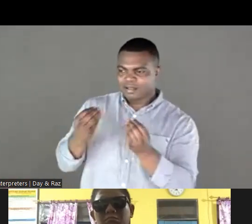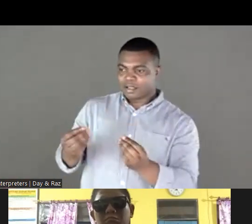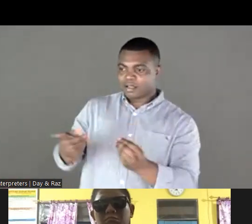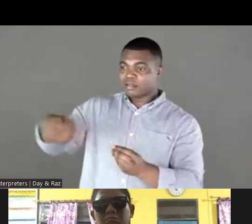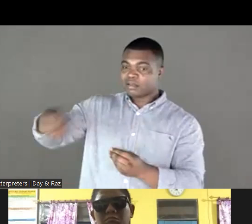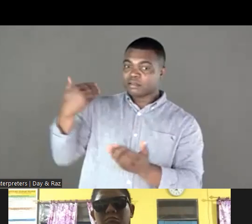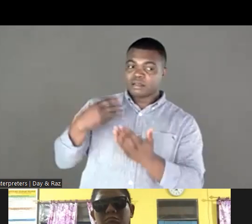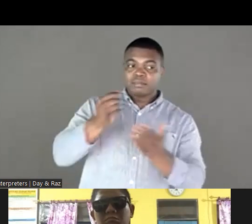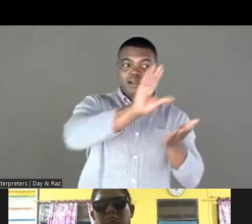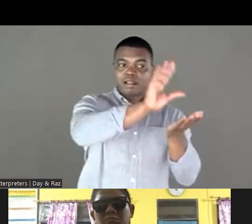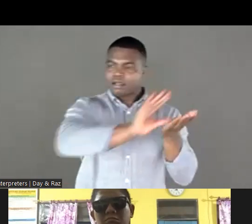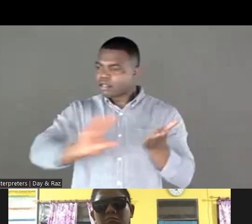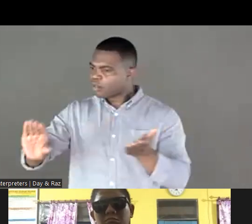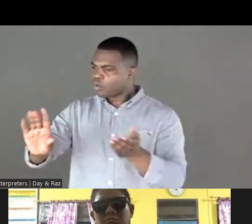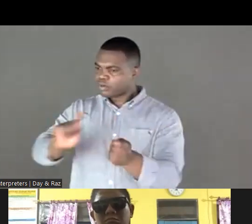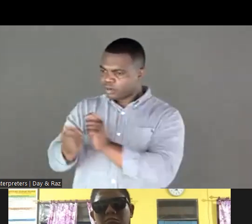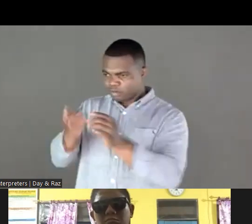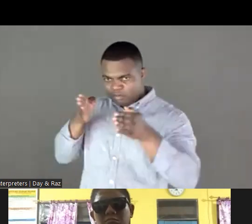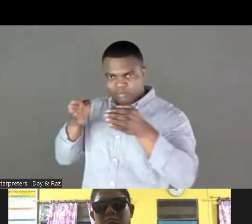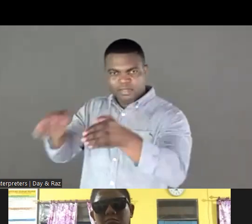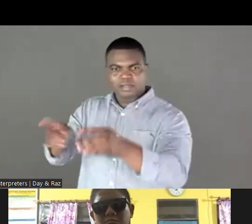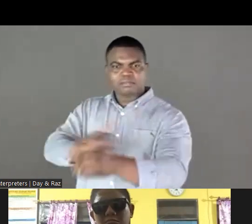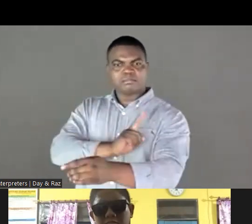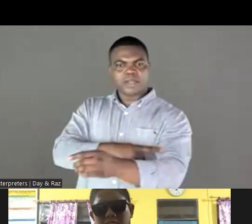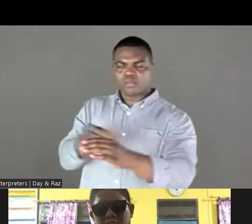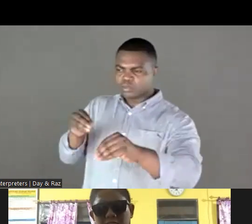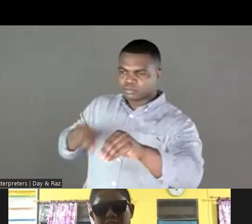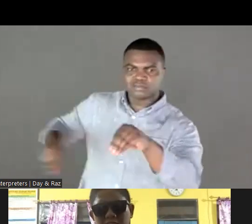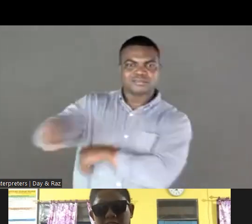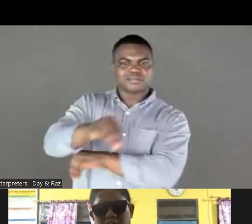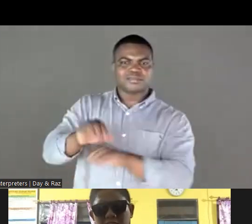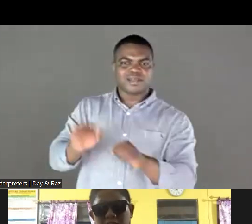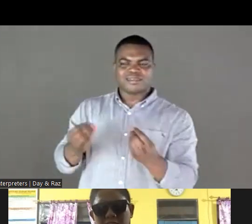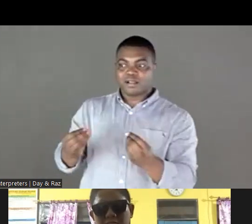the ongoing humanitarian crises, and with a global spotlight on the response mechanisms,